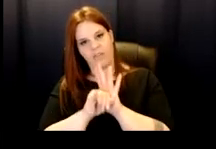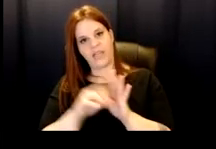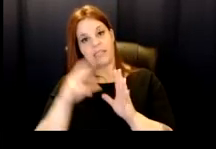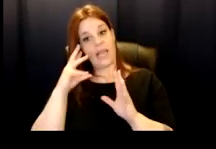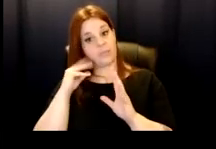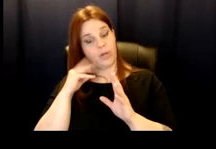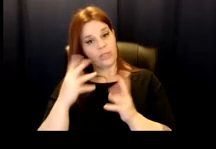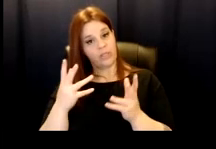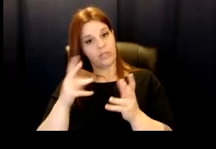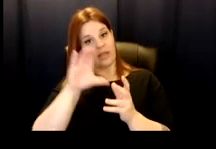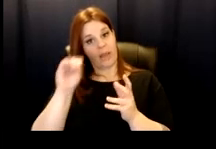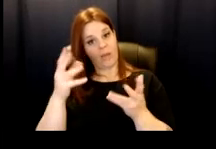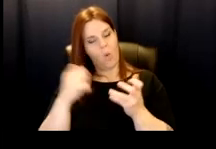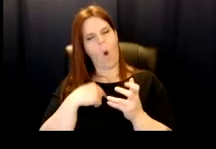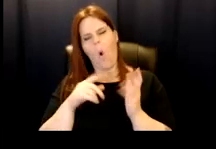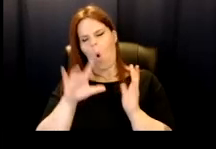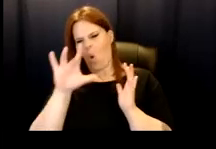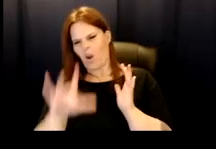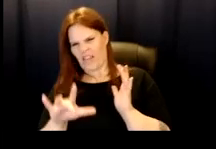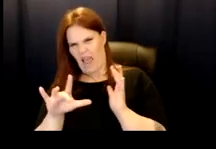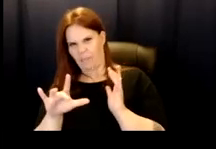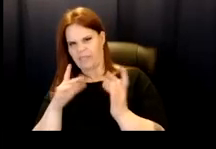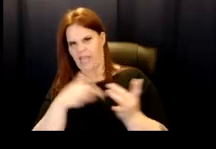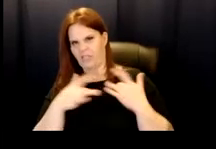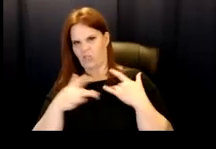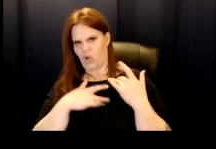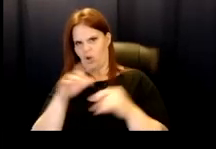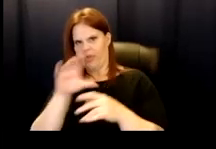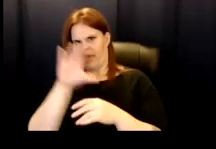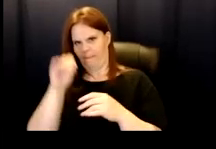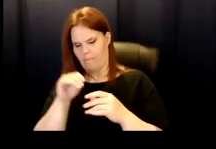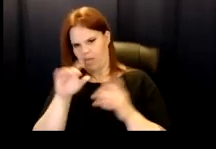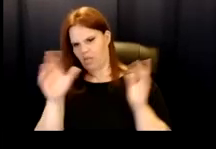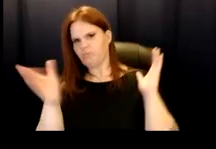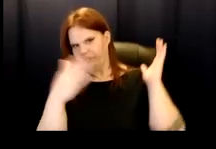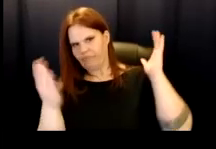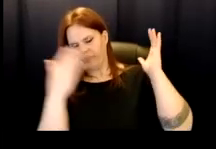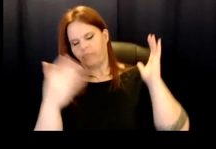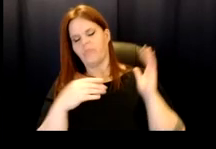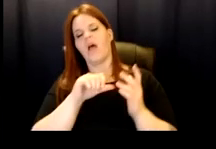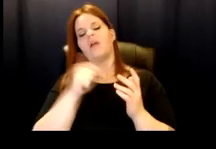be concerning to an employer. Another example of an algorithmic driven hiring tool is a